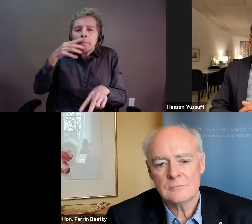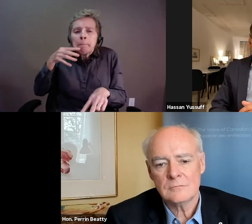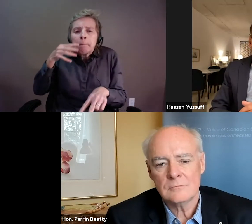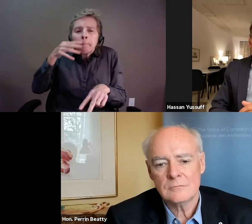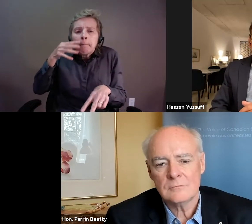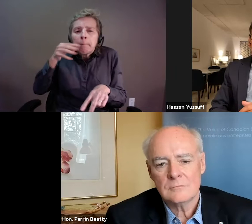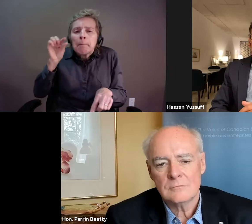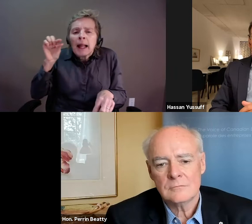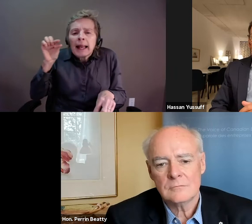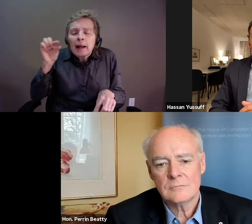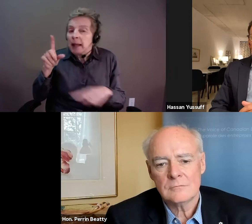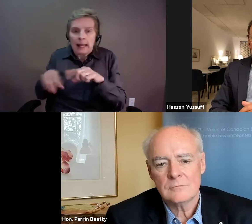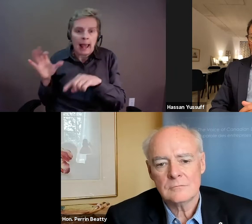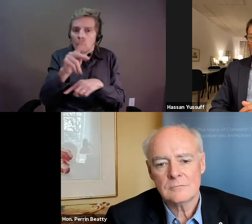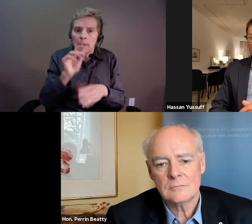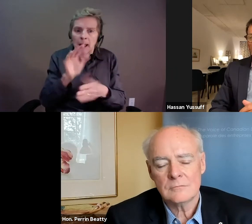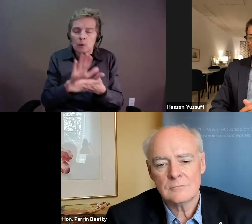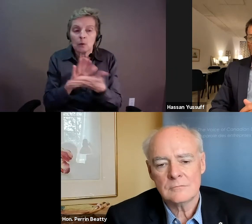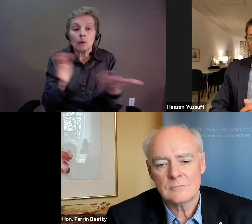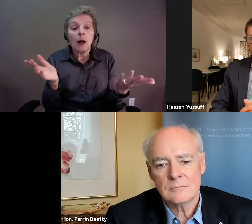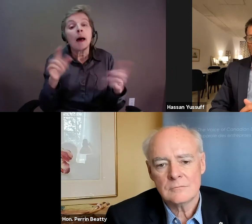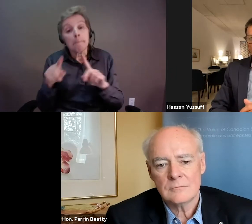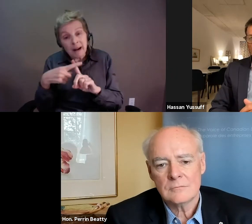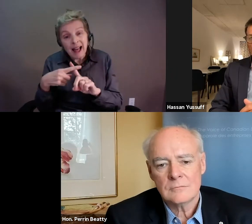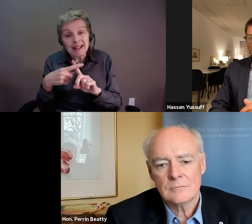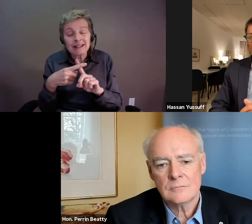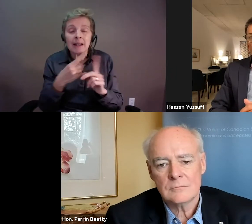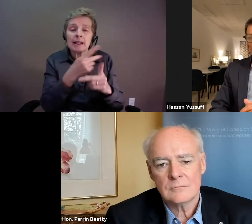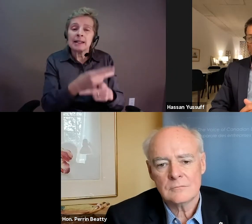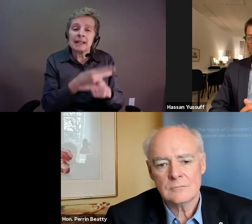there is the reality, of course, caring for loved ones, which most of that is to women. And we're